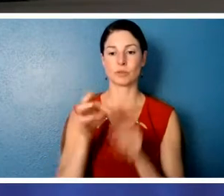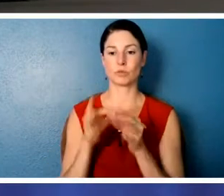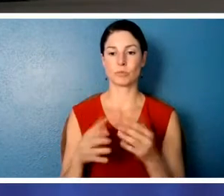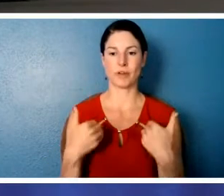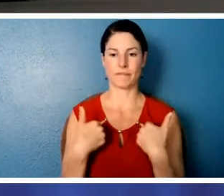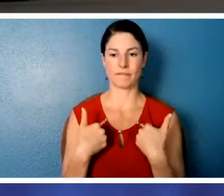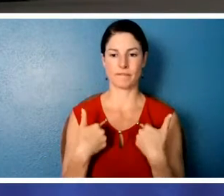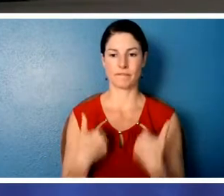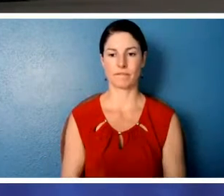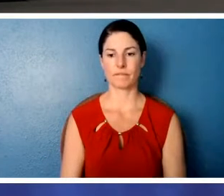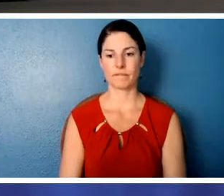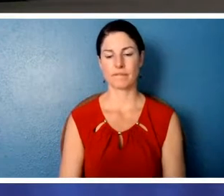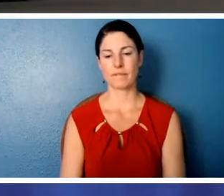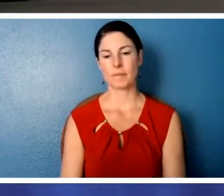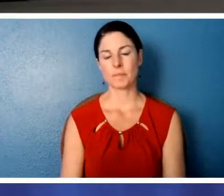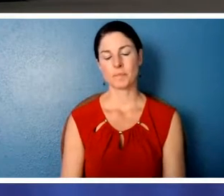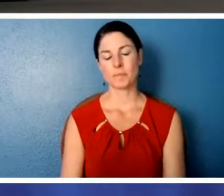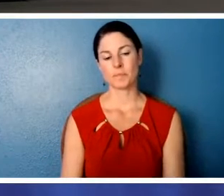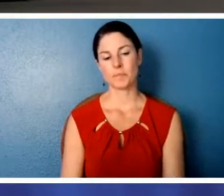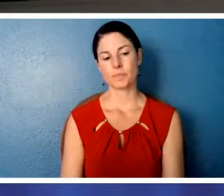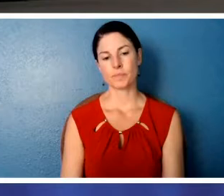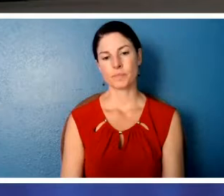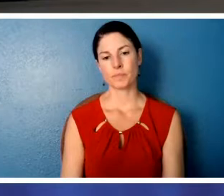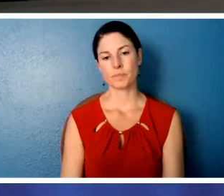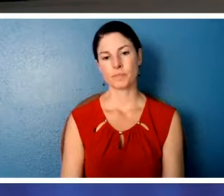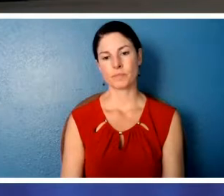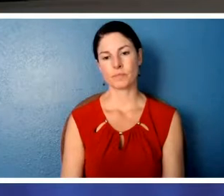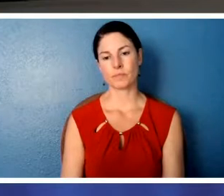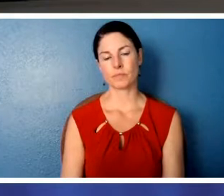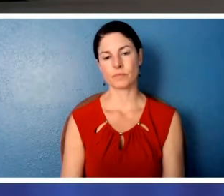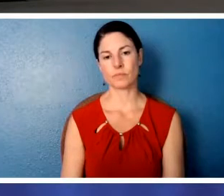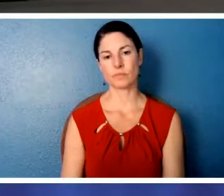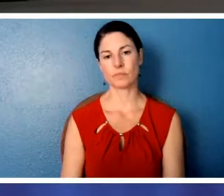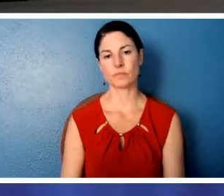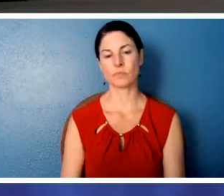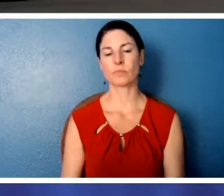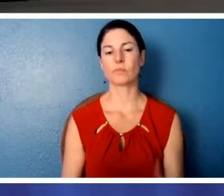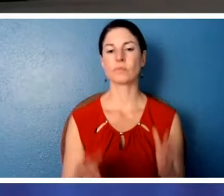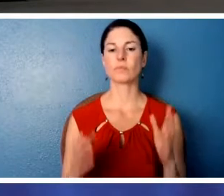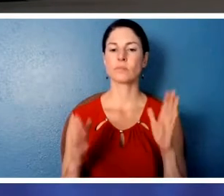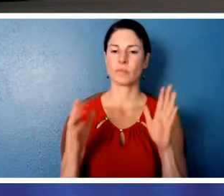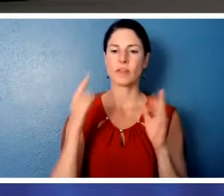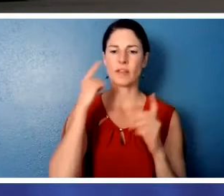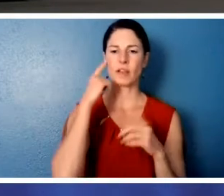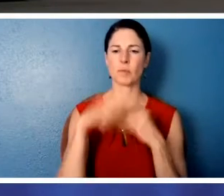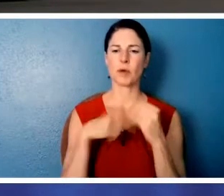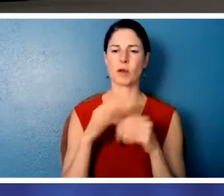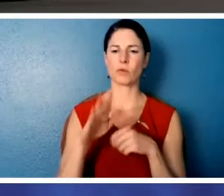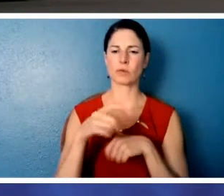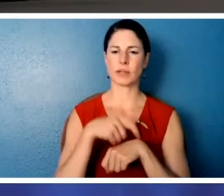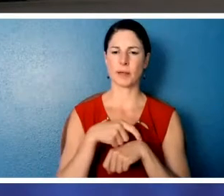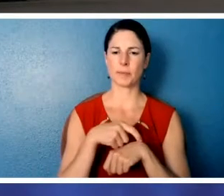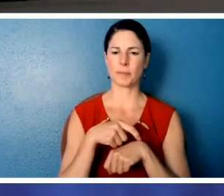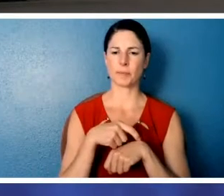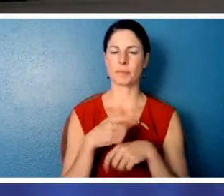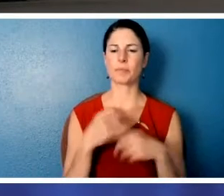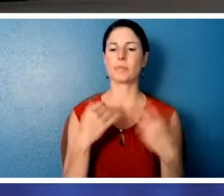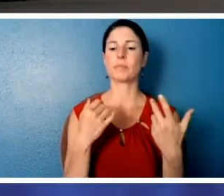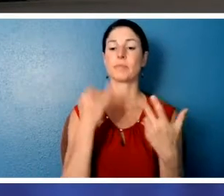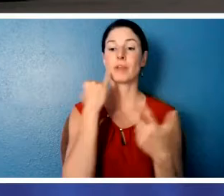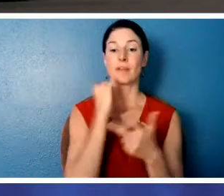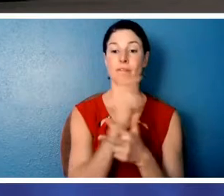Please be mindful of the time to avoid it being interrupted or disconnected more time may be considered as long as we've heard from all participants.